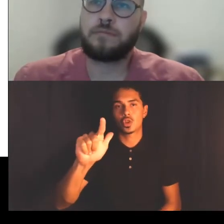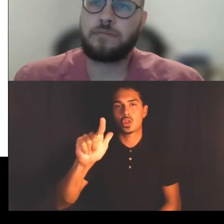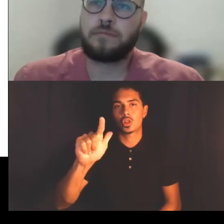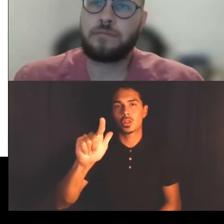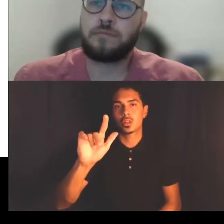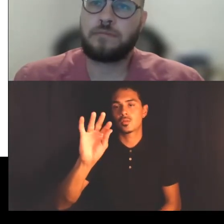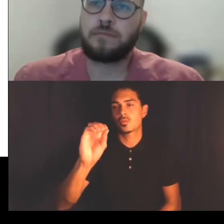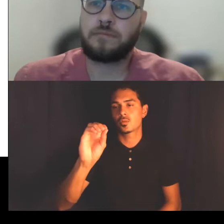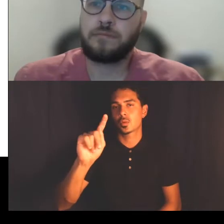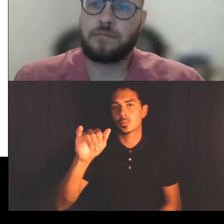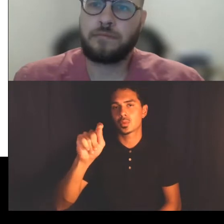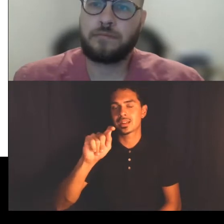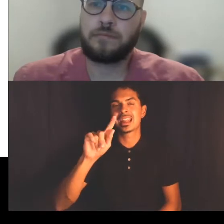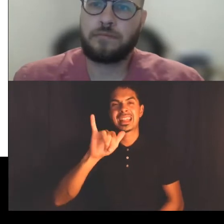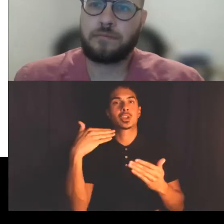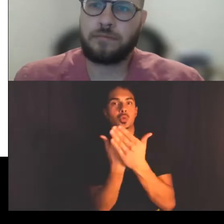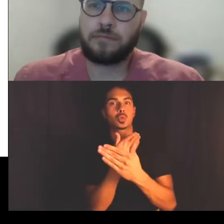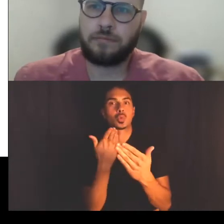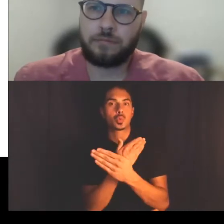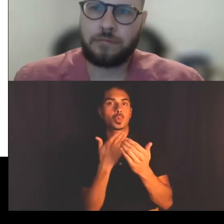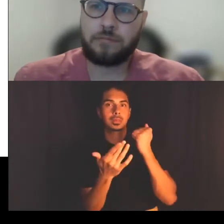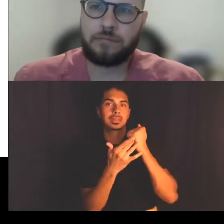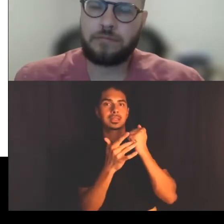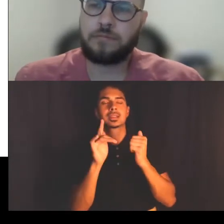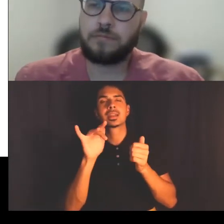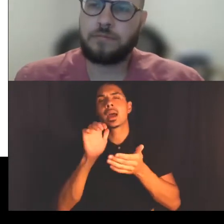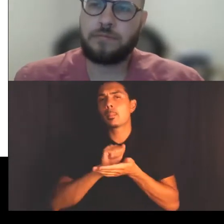It used to be when abortion clinics and things like that